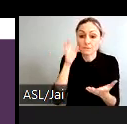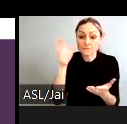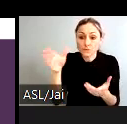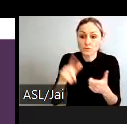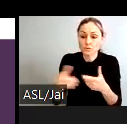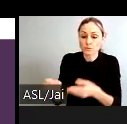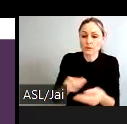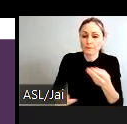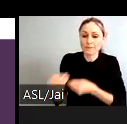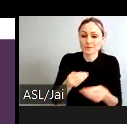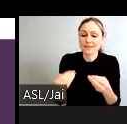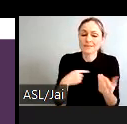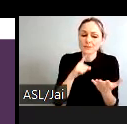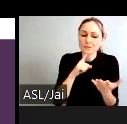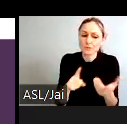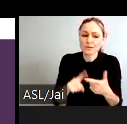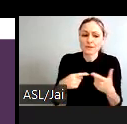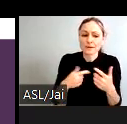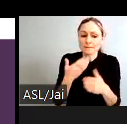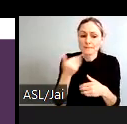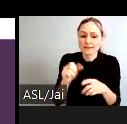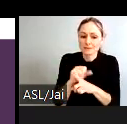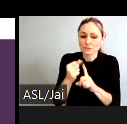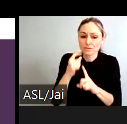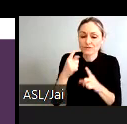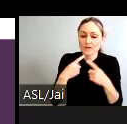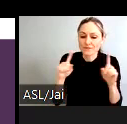ensure best conditions for effective participation and mutual respect.